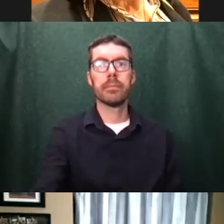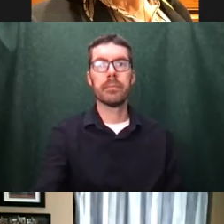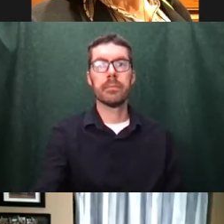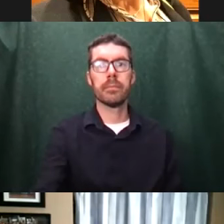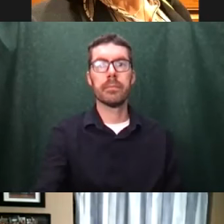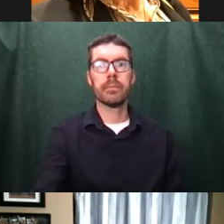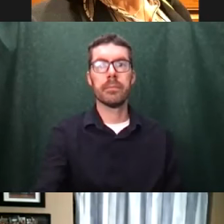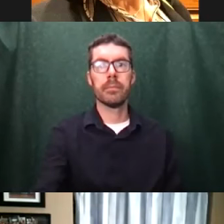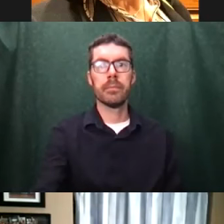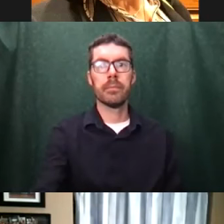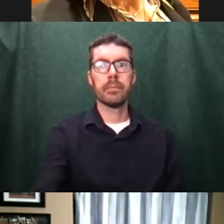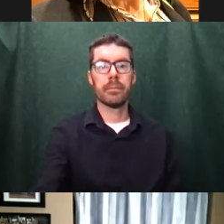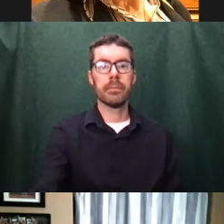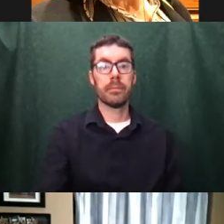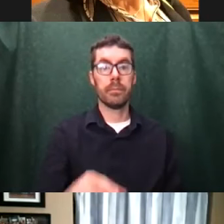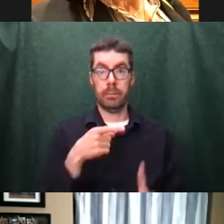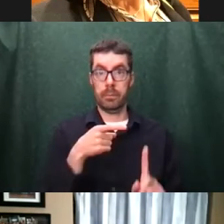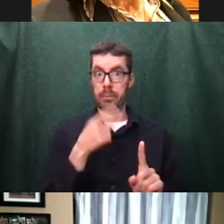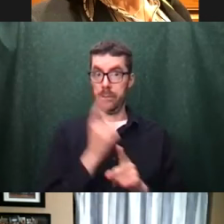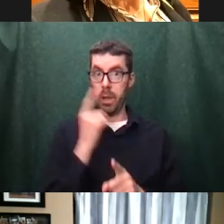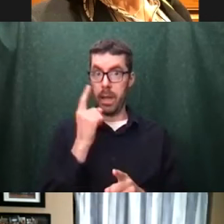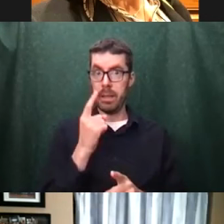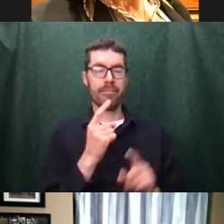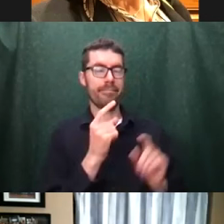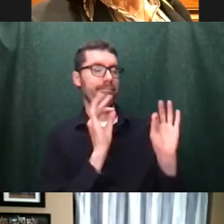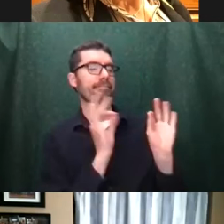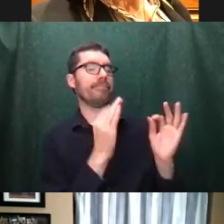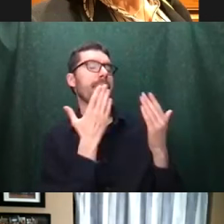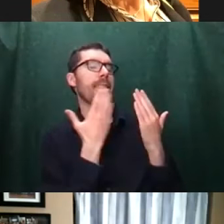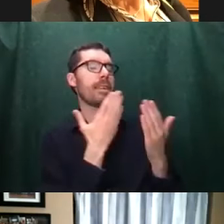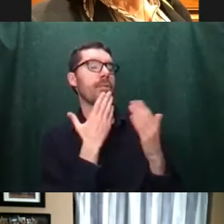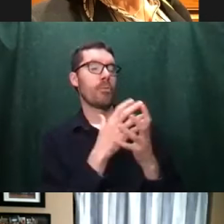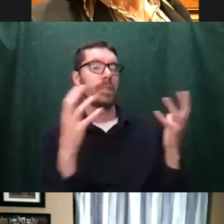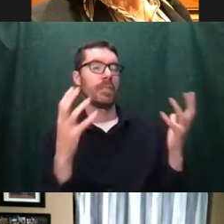Mel: That's it, beautiful. >> Sabine: Thanks. Thank you very much. Um,